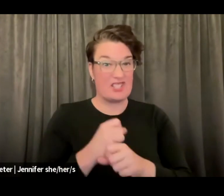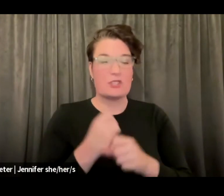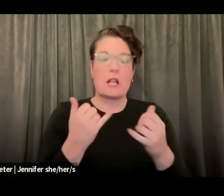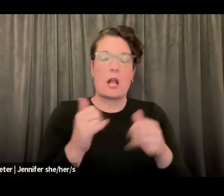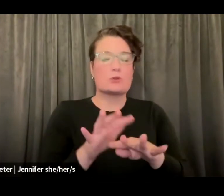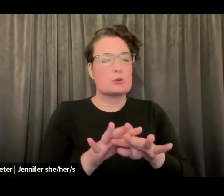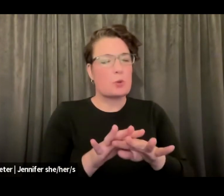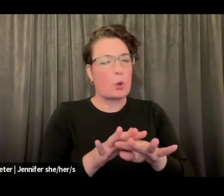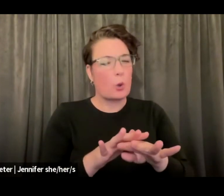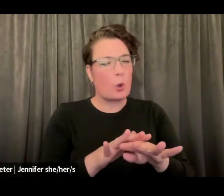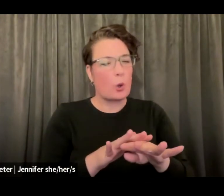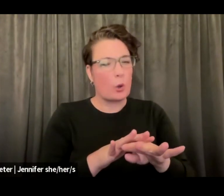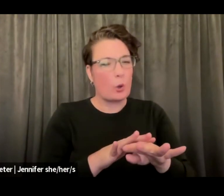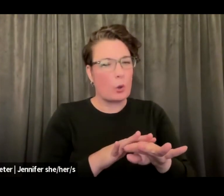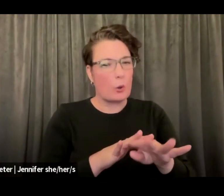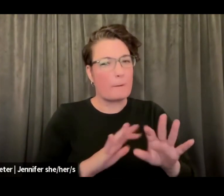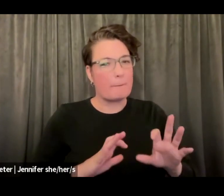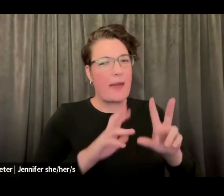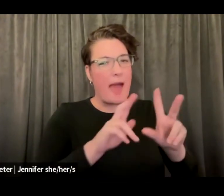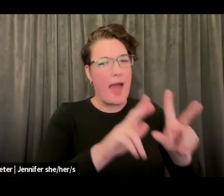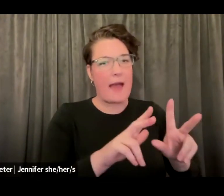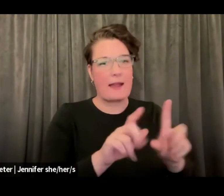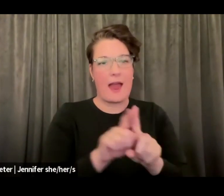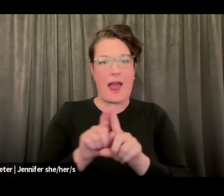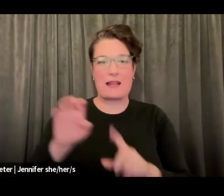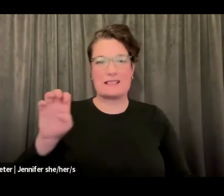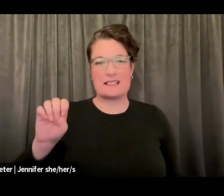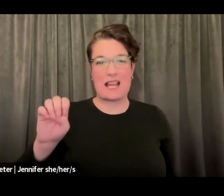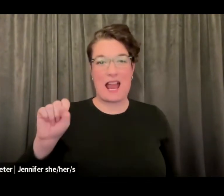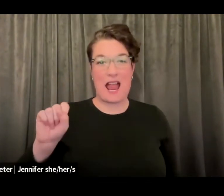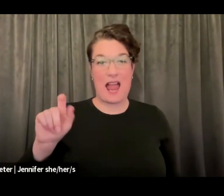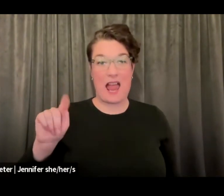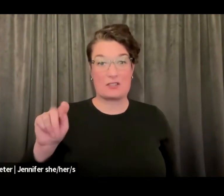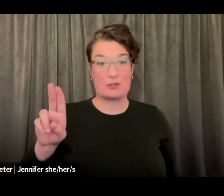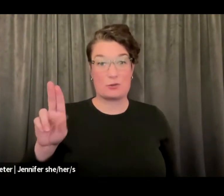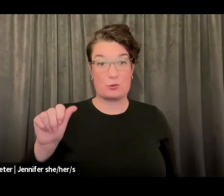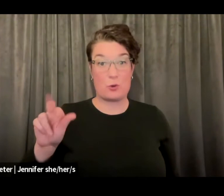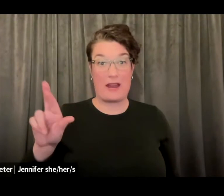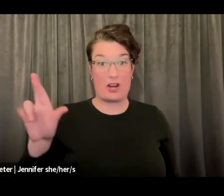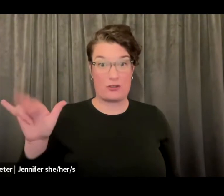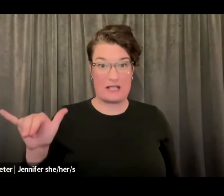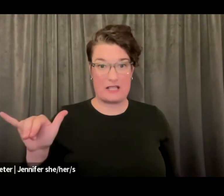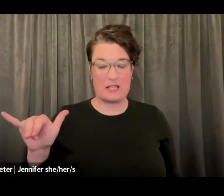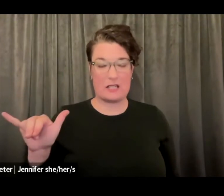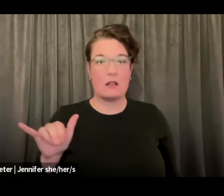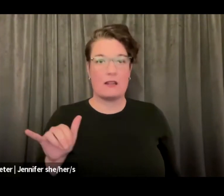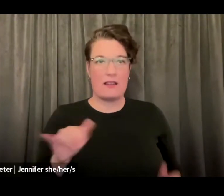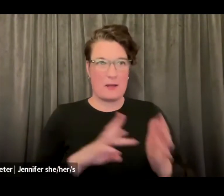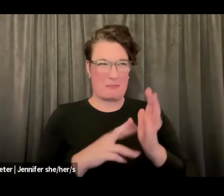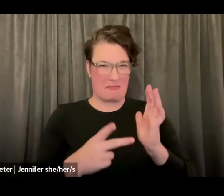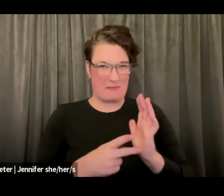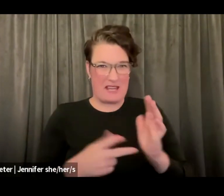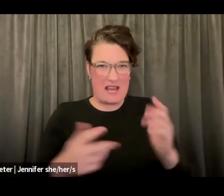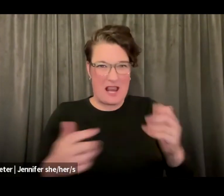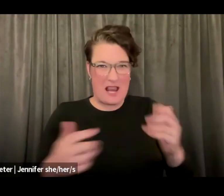slowly returned to being an estuary, which is like this cauldron of life.